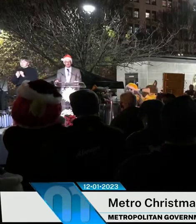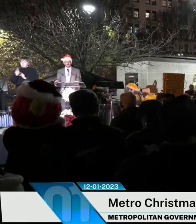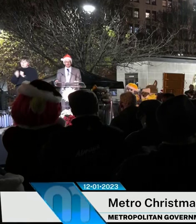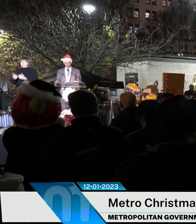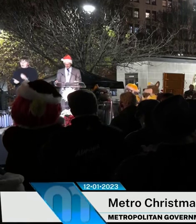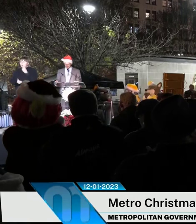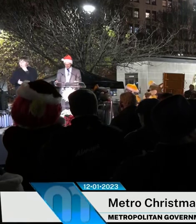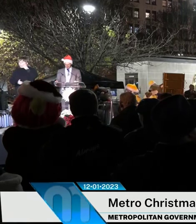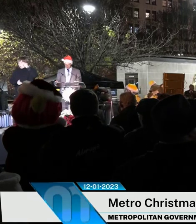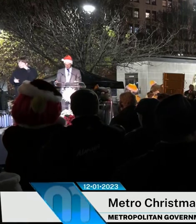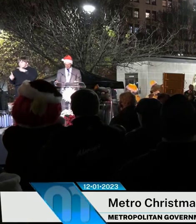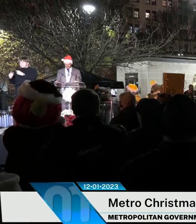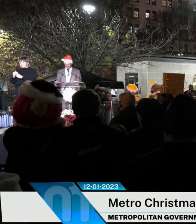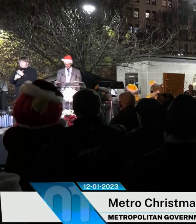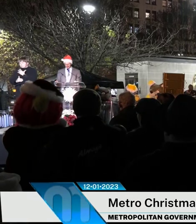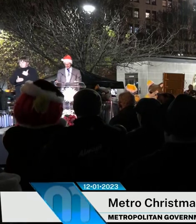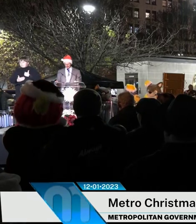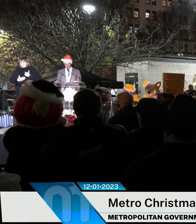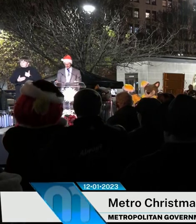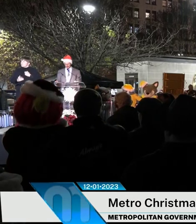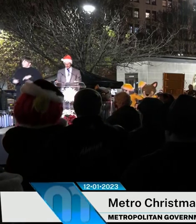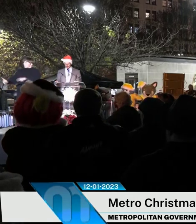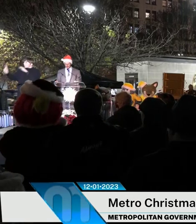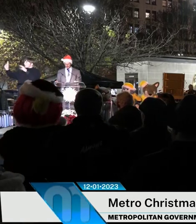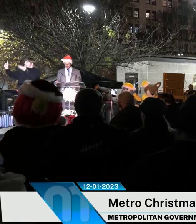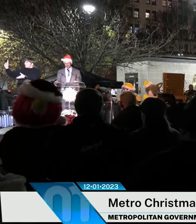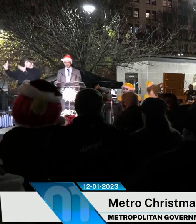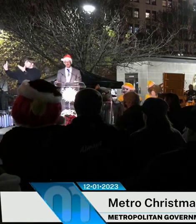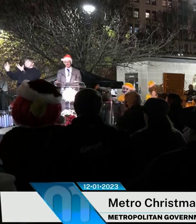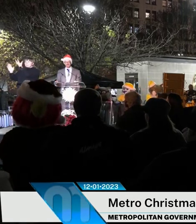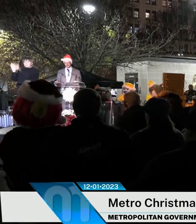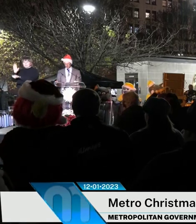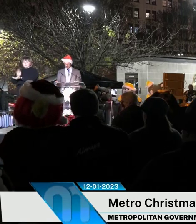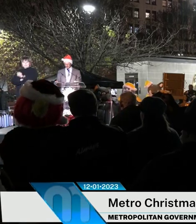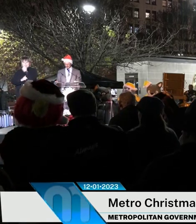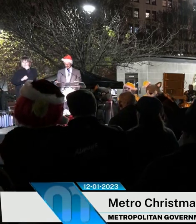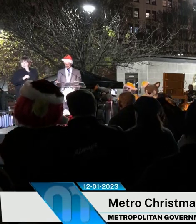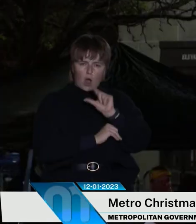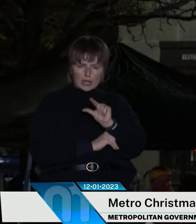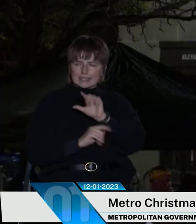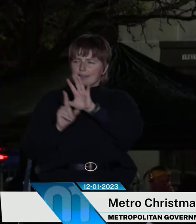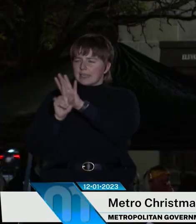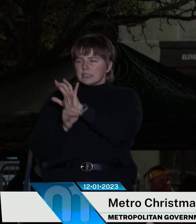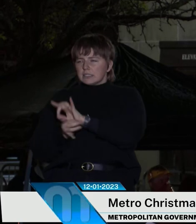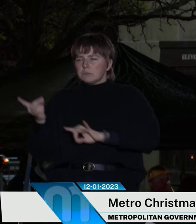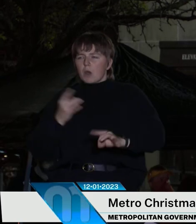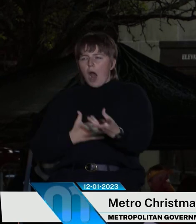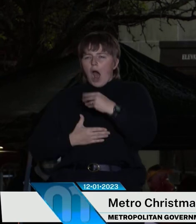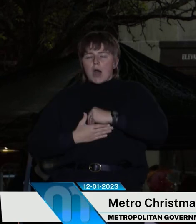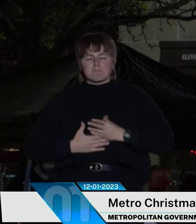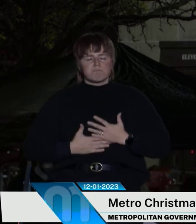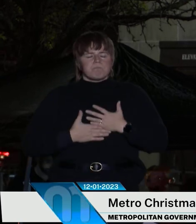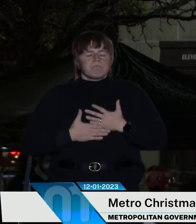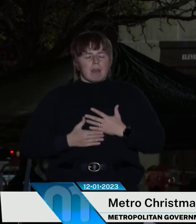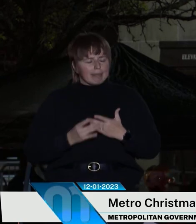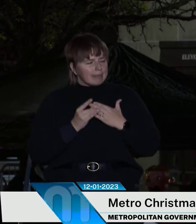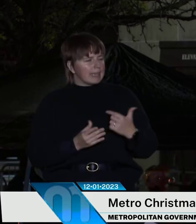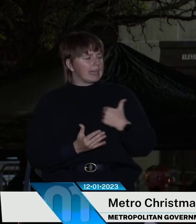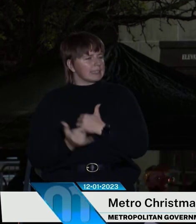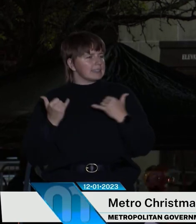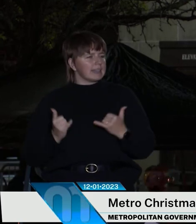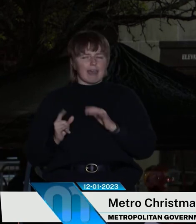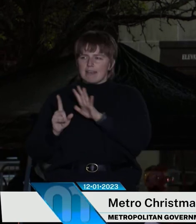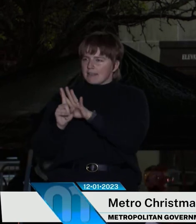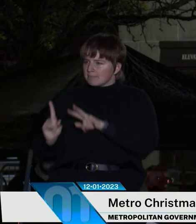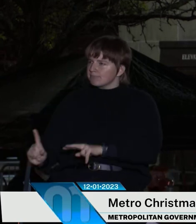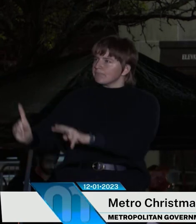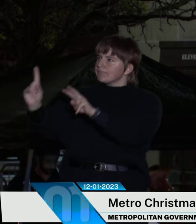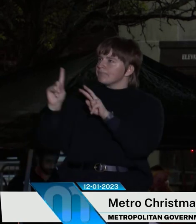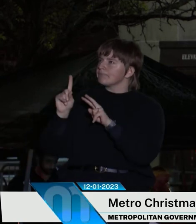OF US. HE PASSED AWAY IN AUGUST,